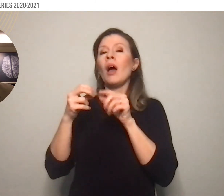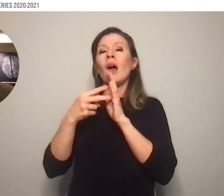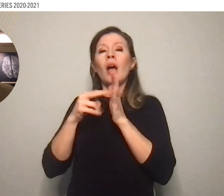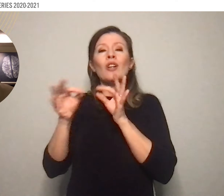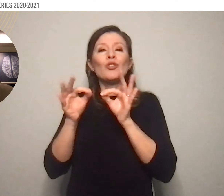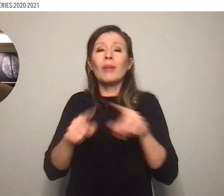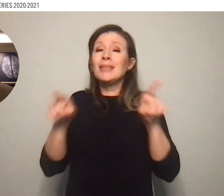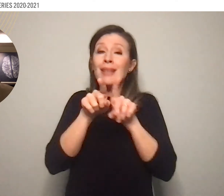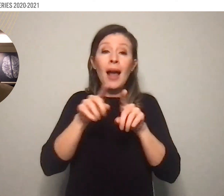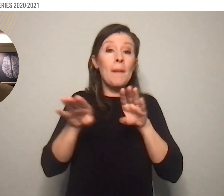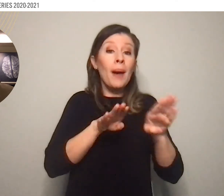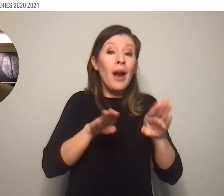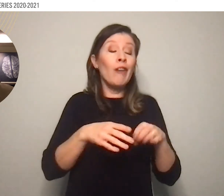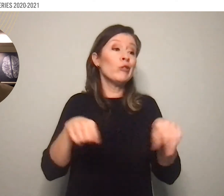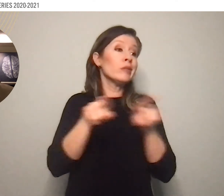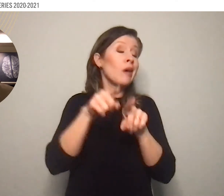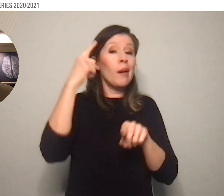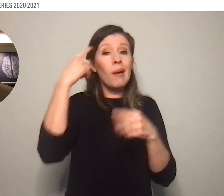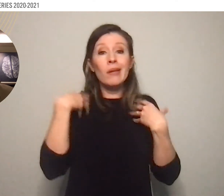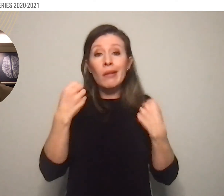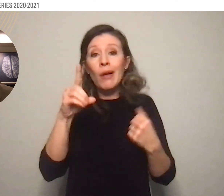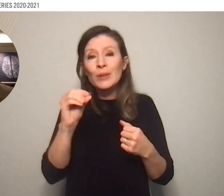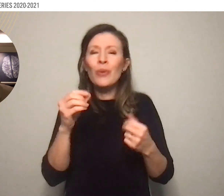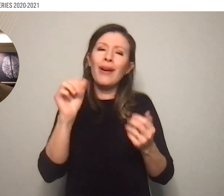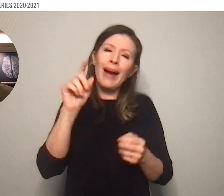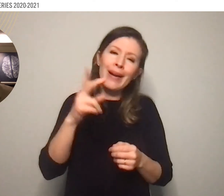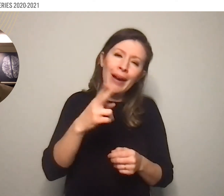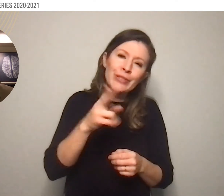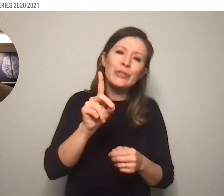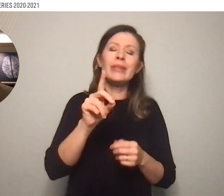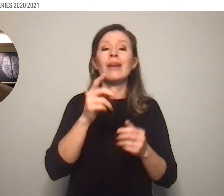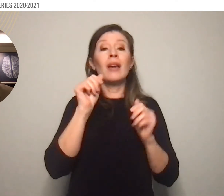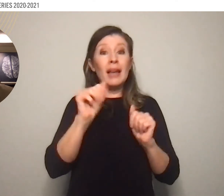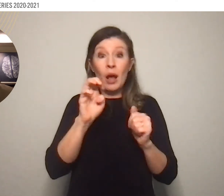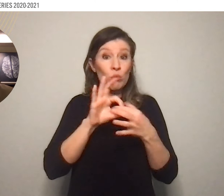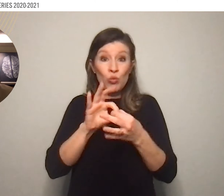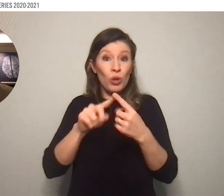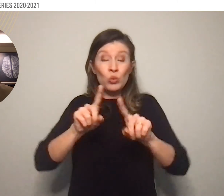behavior or mental health disorder, like again like ADHD can be related to very different brain